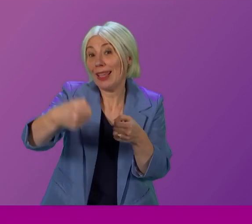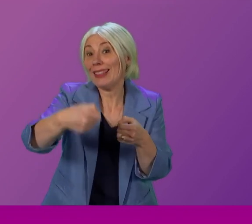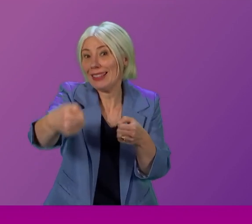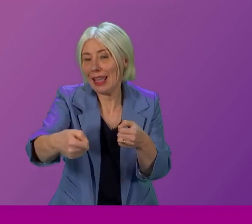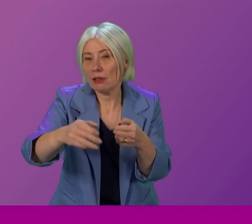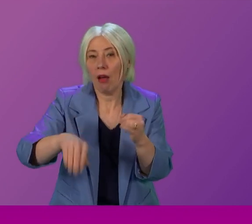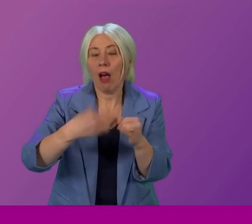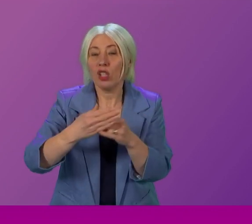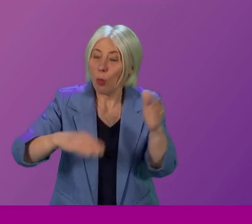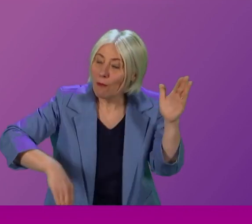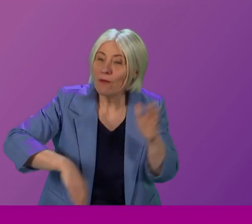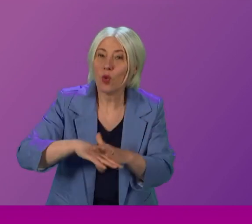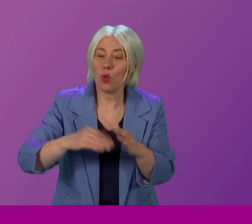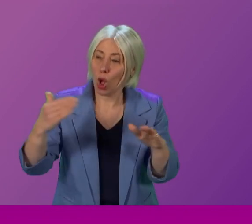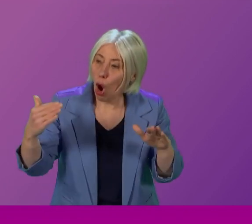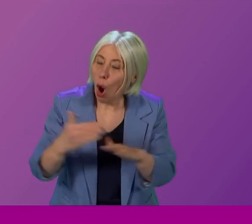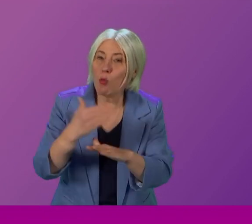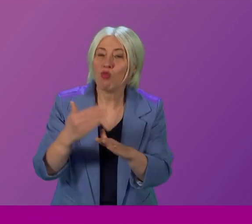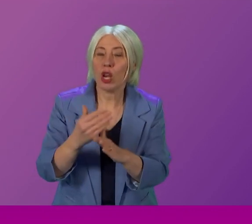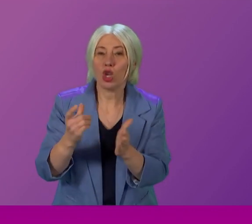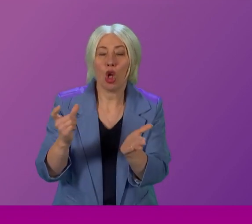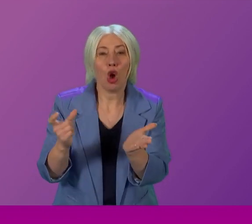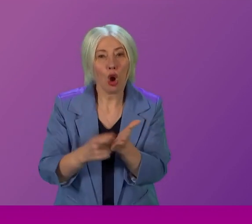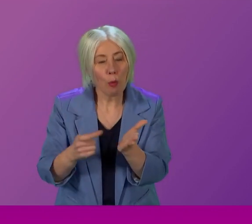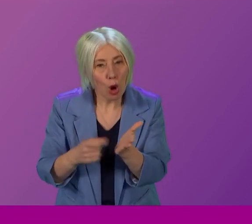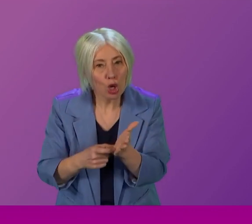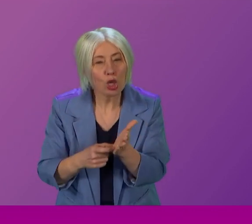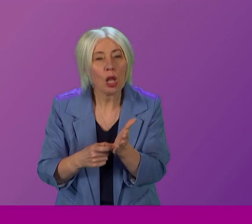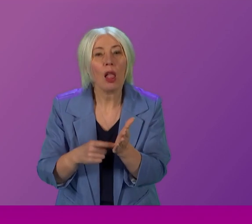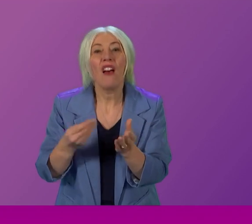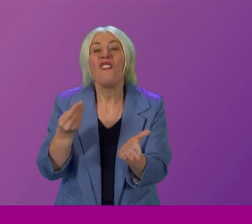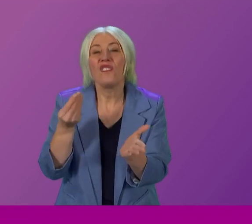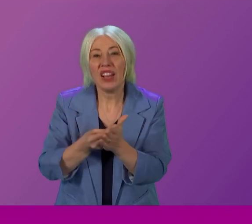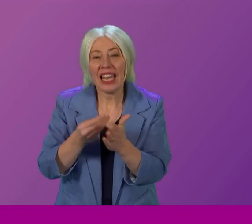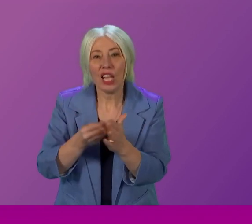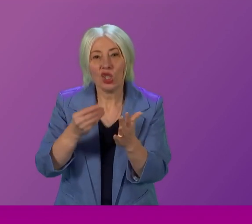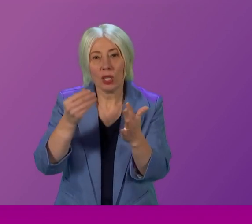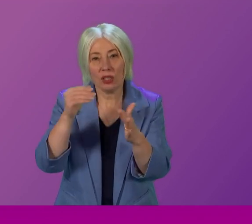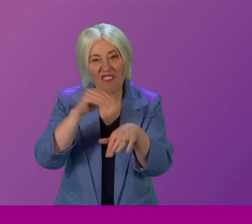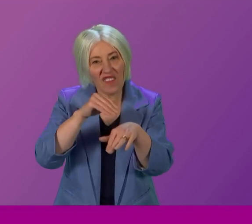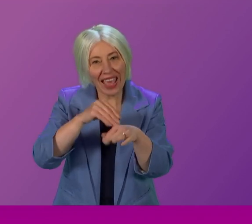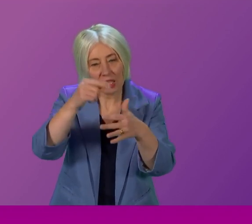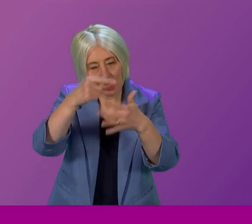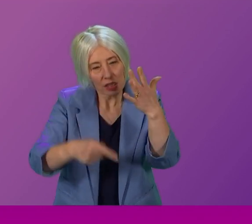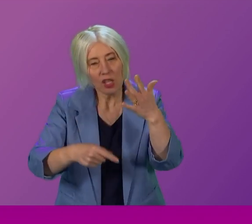full operational, commercial and financial implications of the scheme are provided?